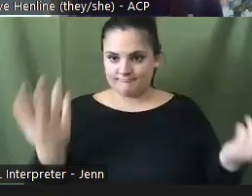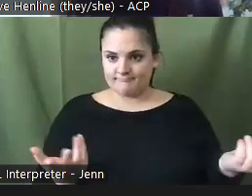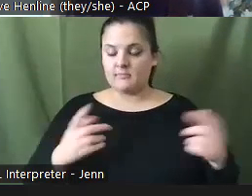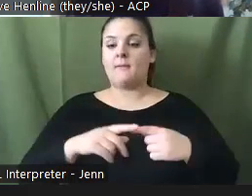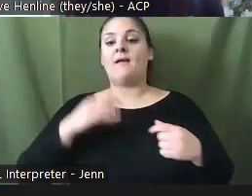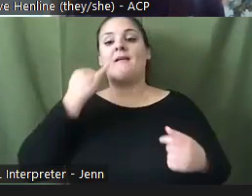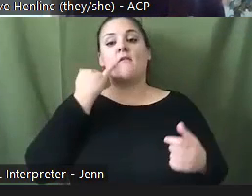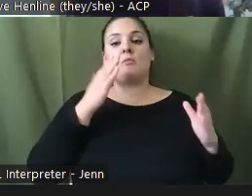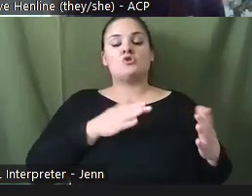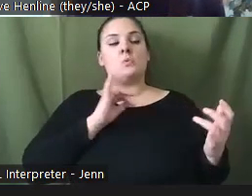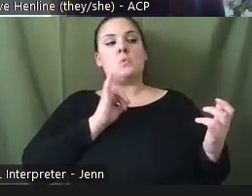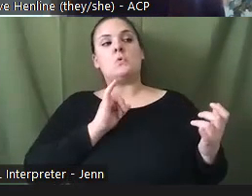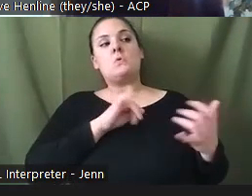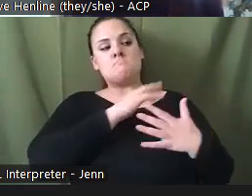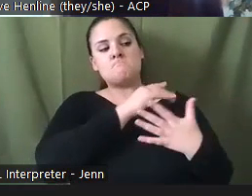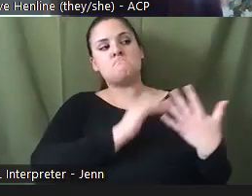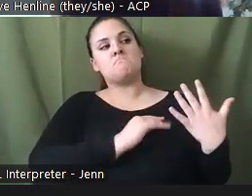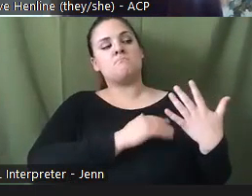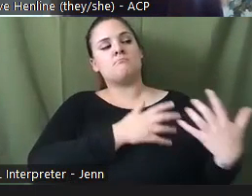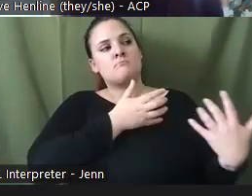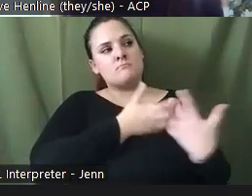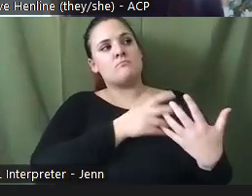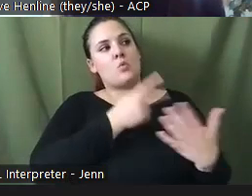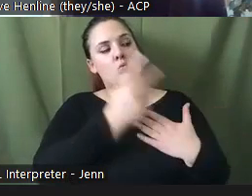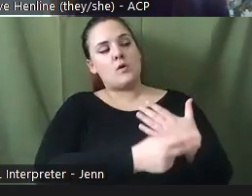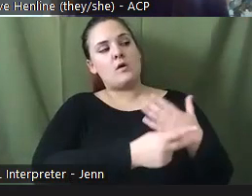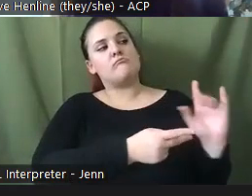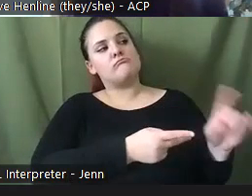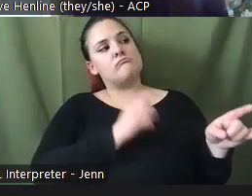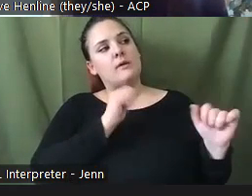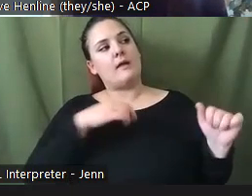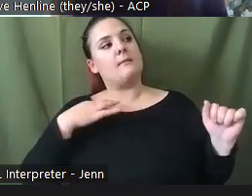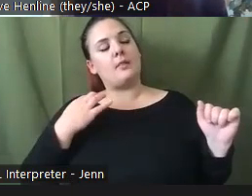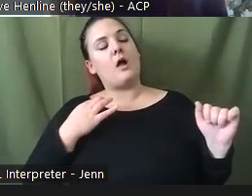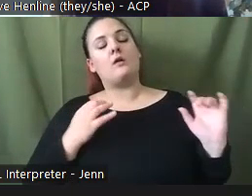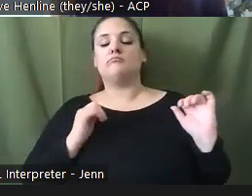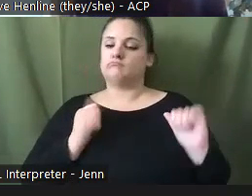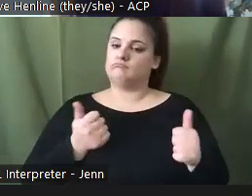fit for the program and is eligible according to the statutes, you can certainly submit that